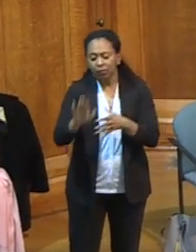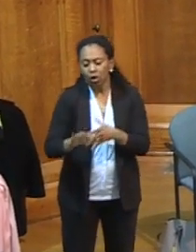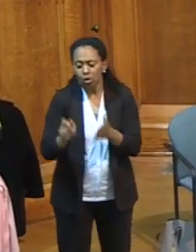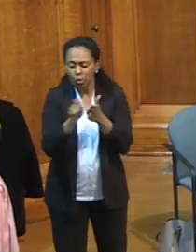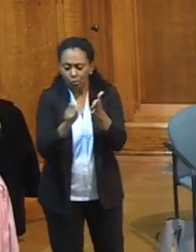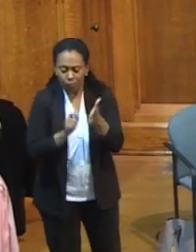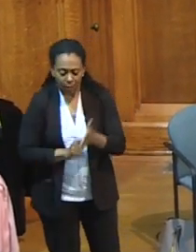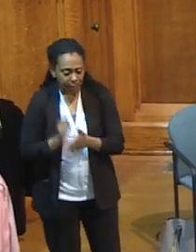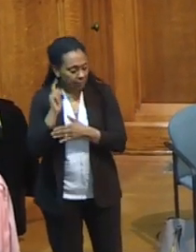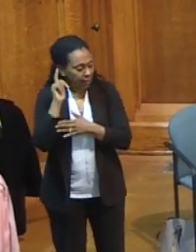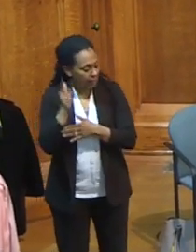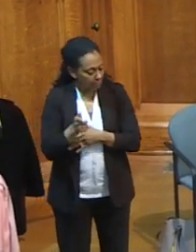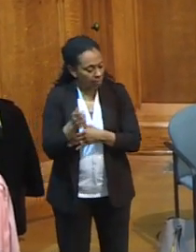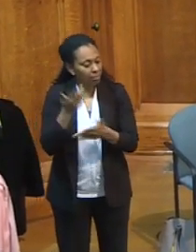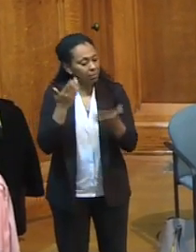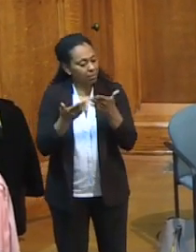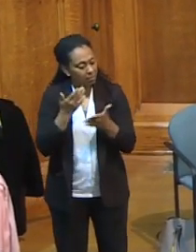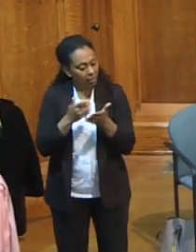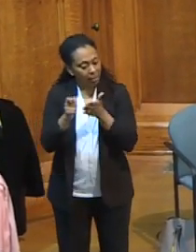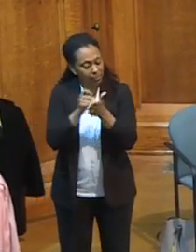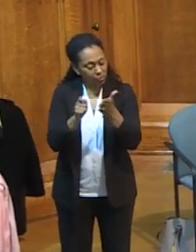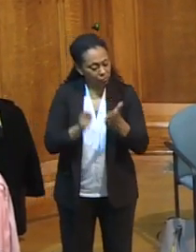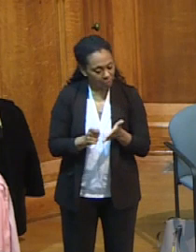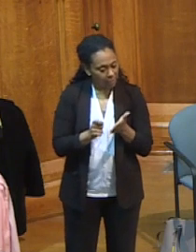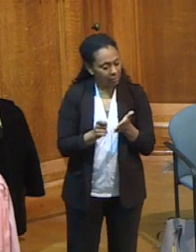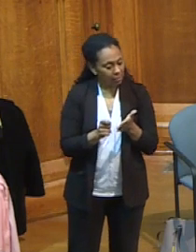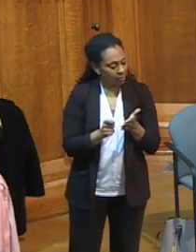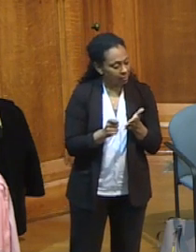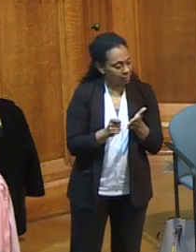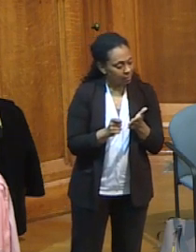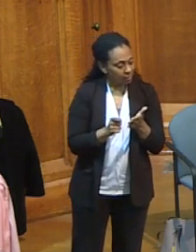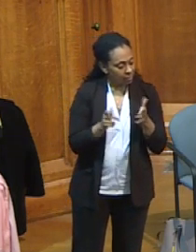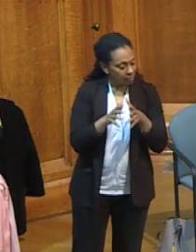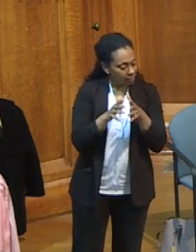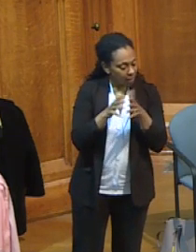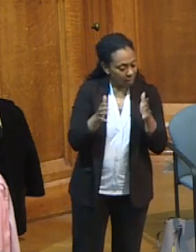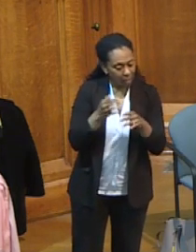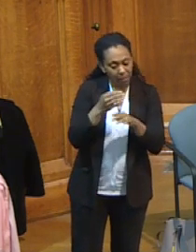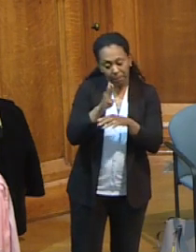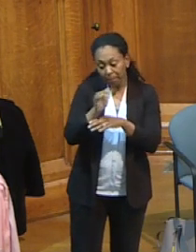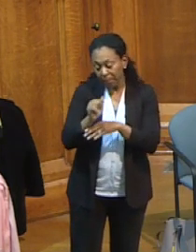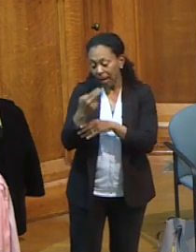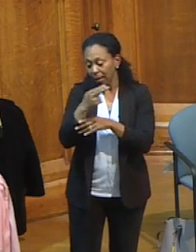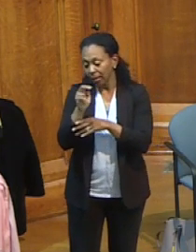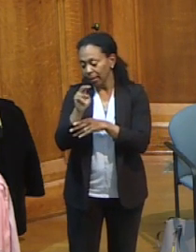may have been written in large part by others. Whether it was or not, she was brilliant.